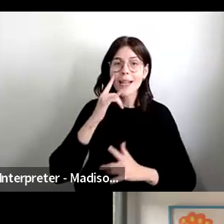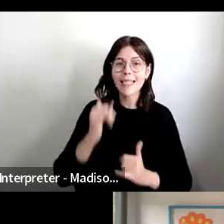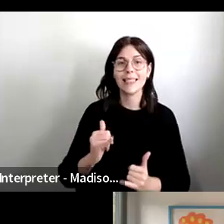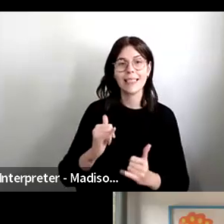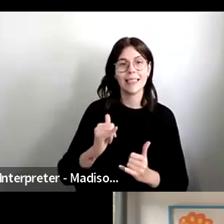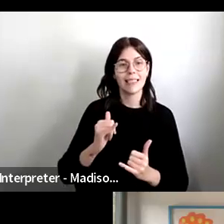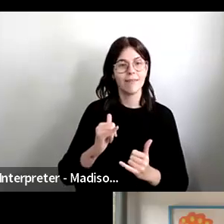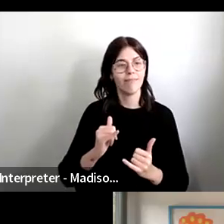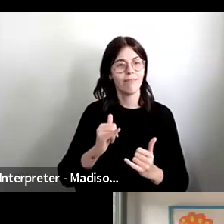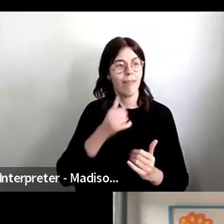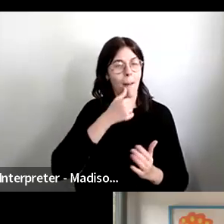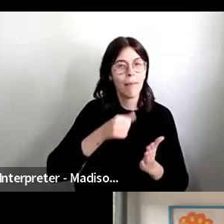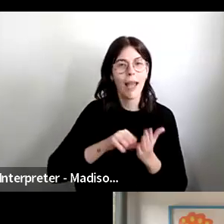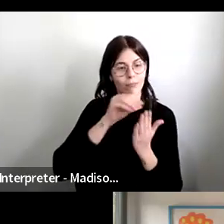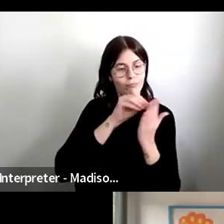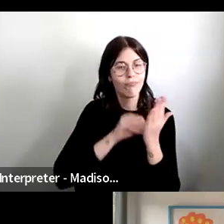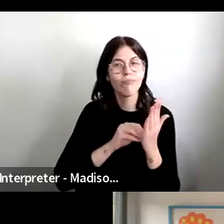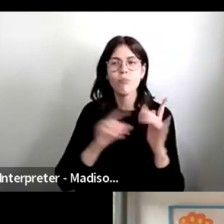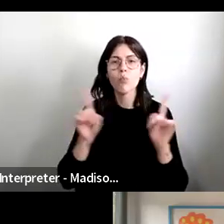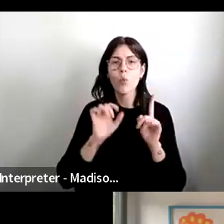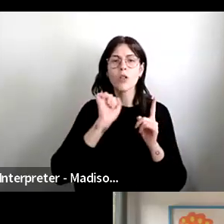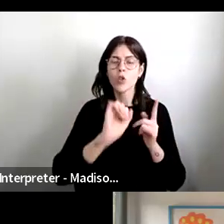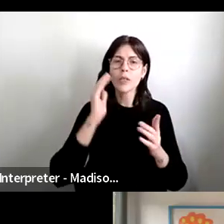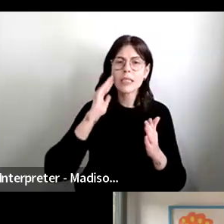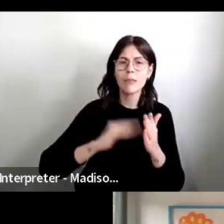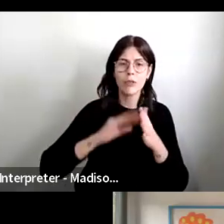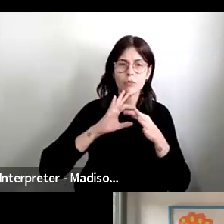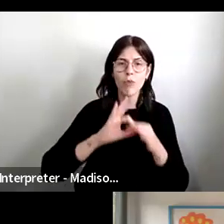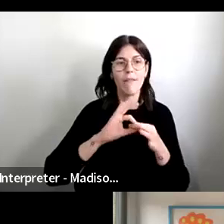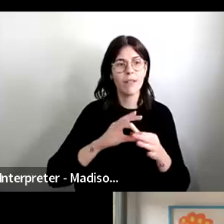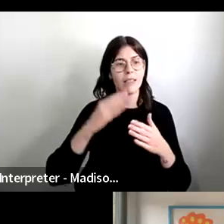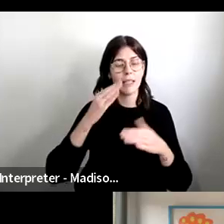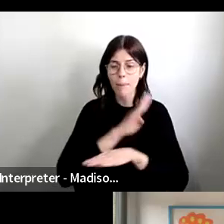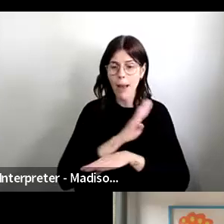is relevant to the panel that you say you are best suited to assess for. So it's about giving